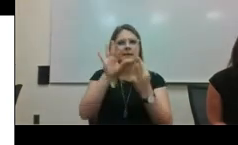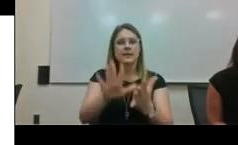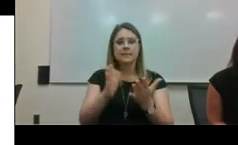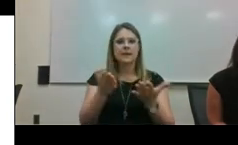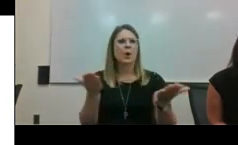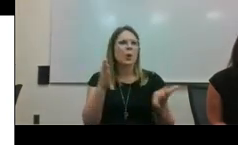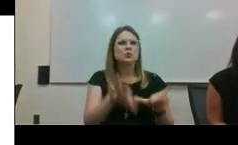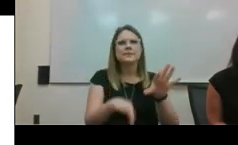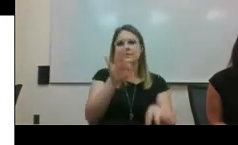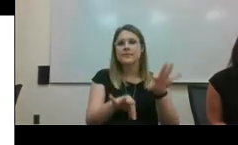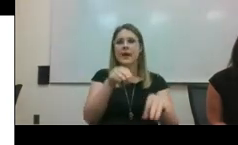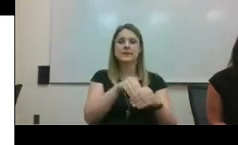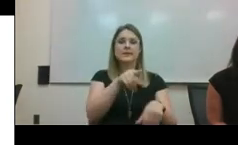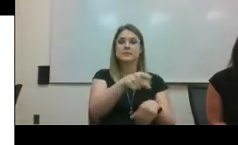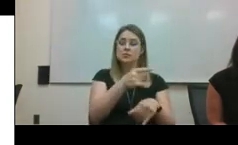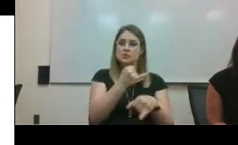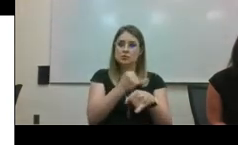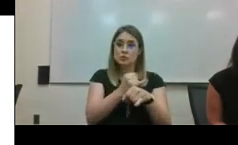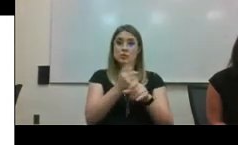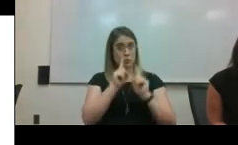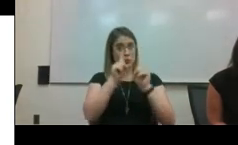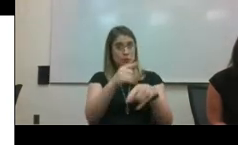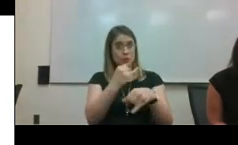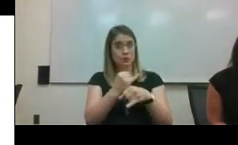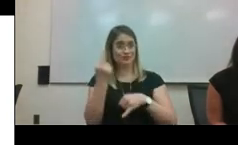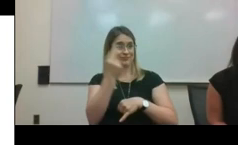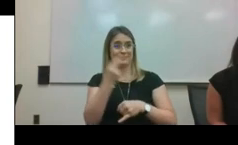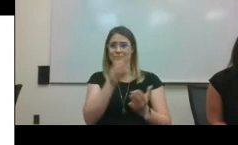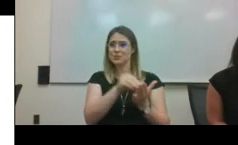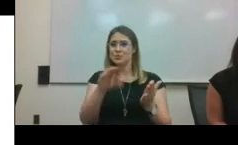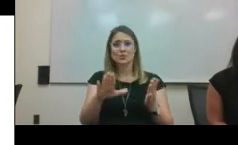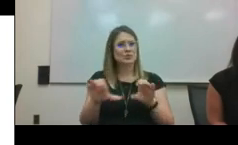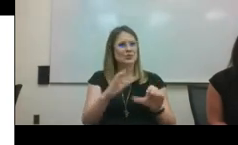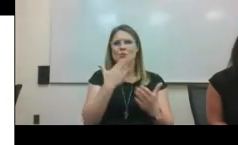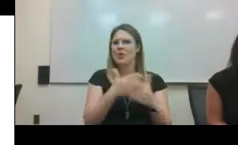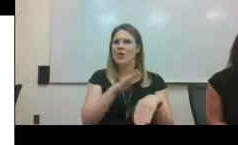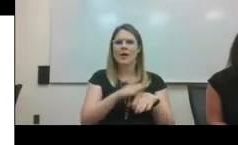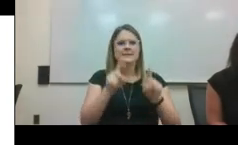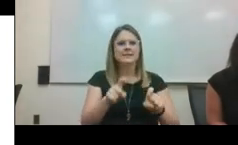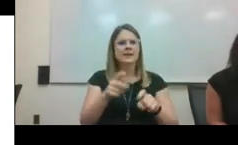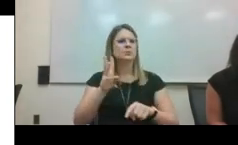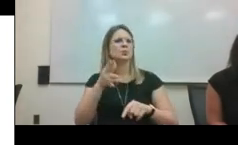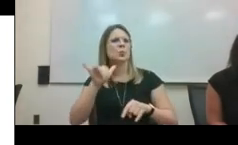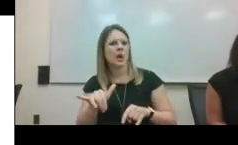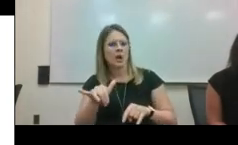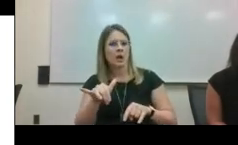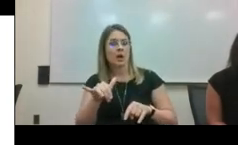You went to the school and you're seeing that students aren't doing very well in the test but why? And it was only when we had people who are deaf